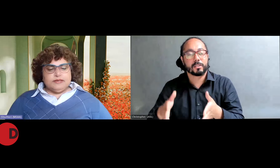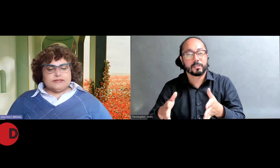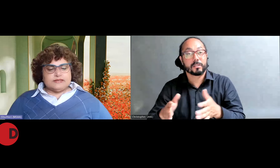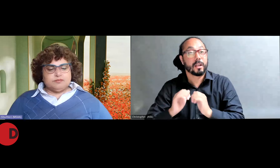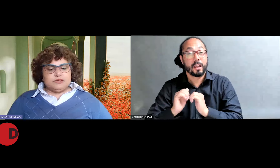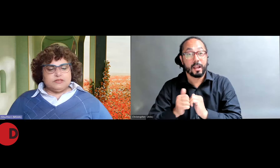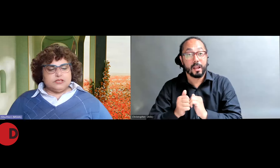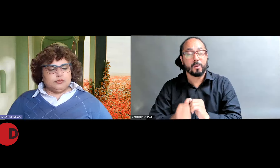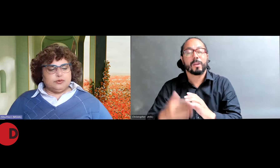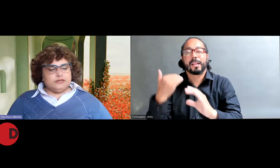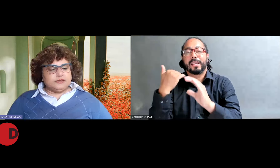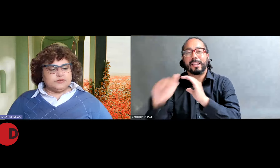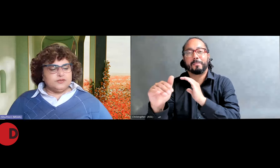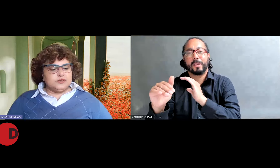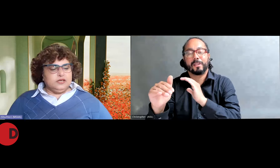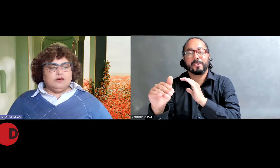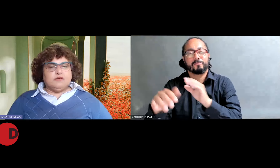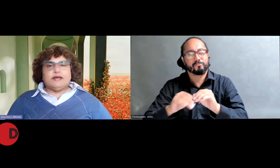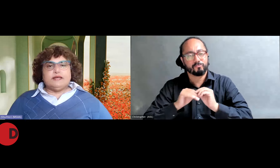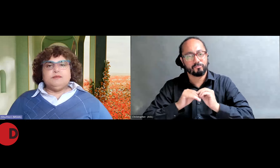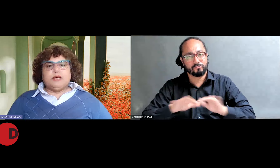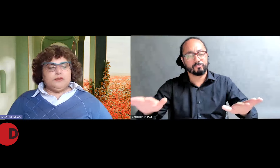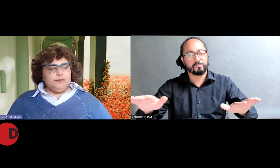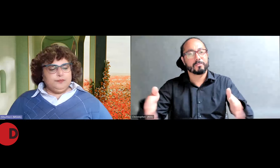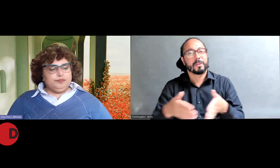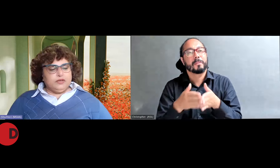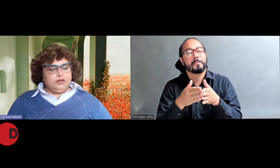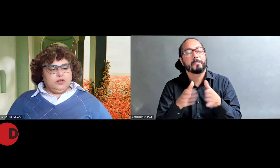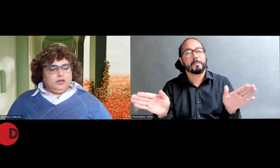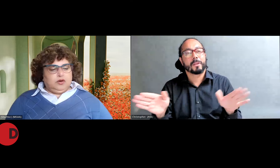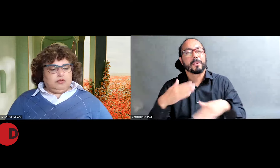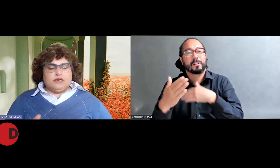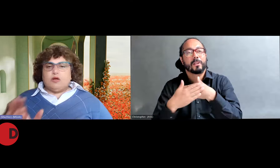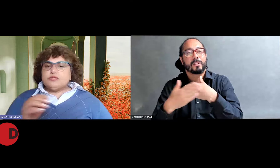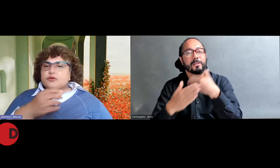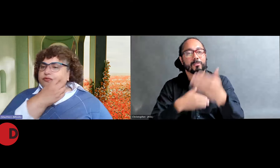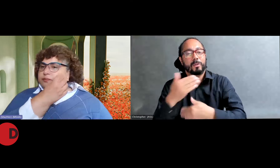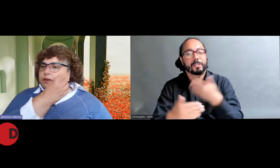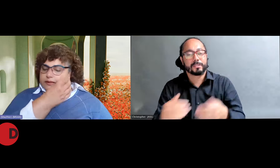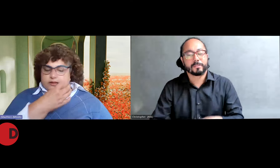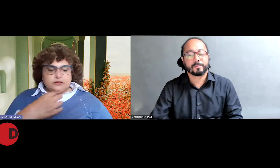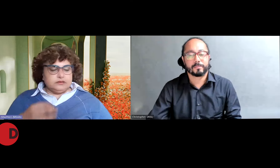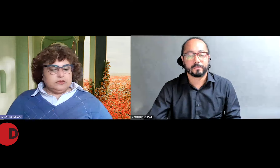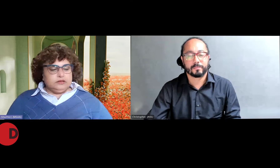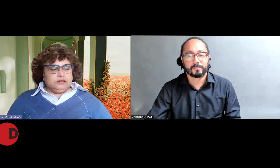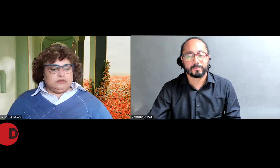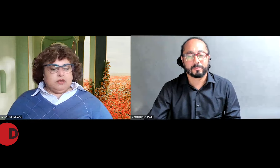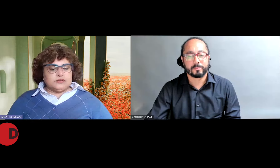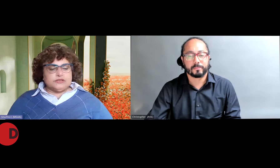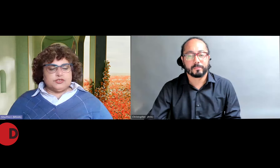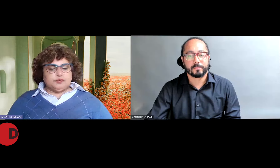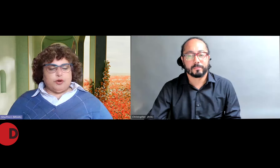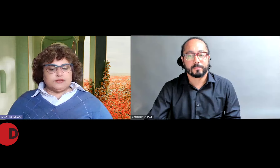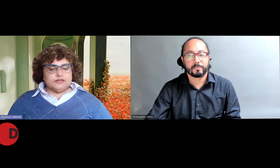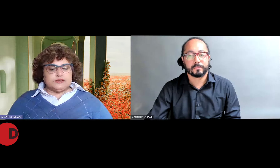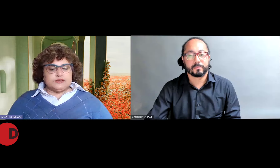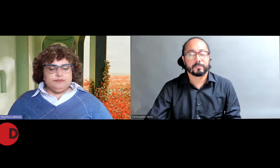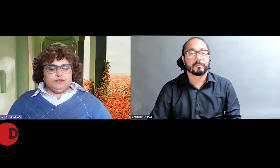coordinators via email of the launch of the public consultation process.